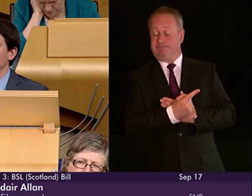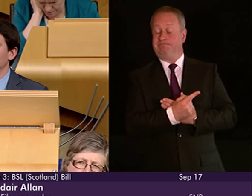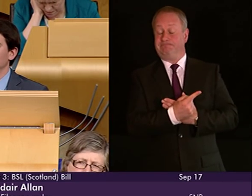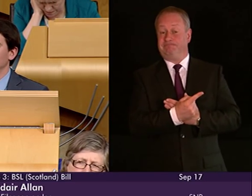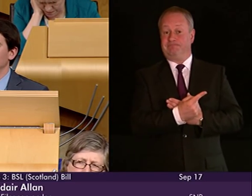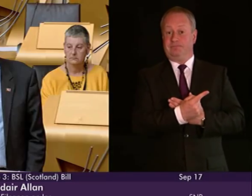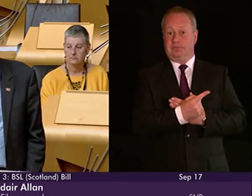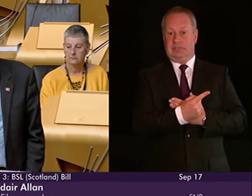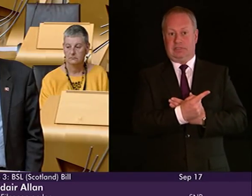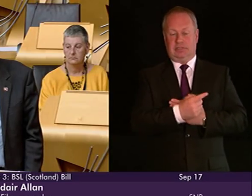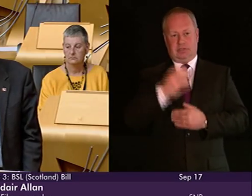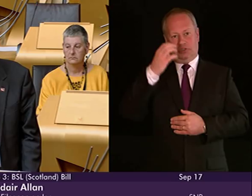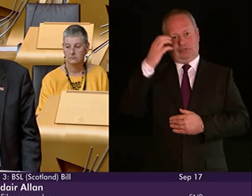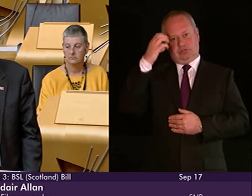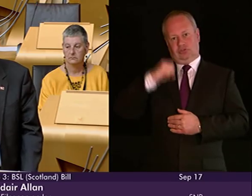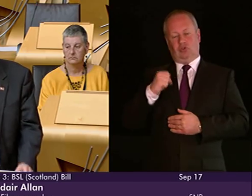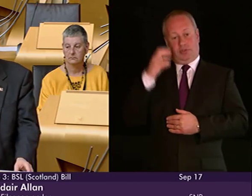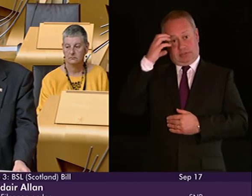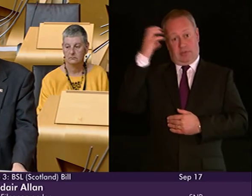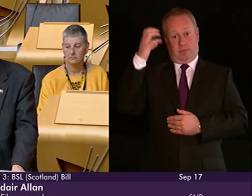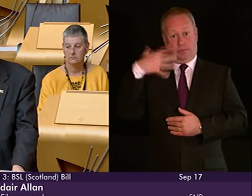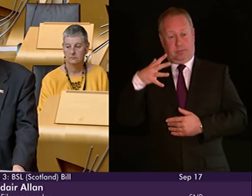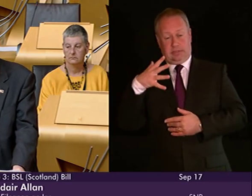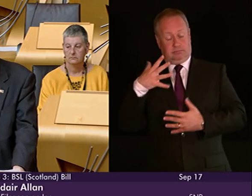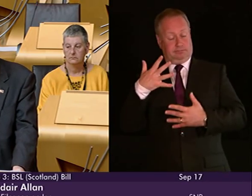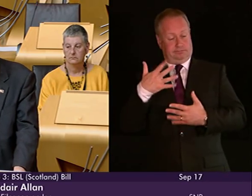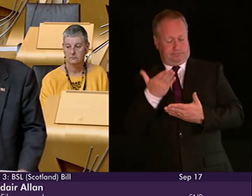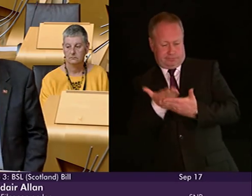that he mentioned. The Scottish Government is addressing the issue with the support of the